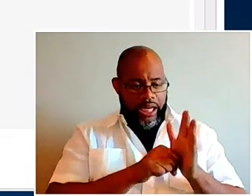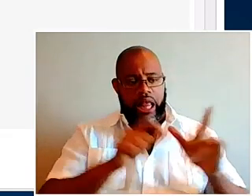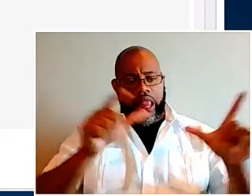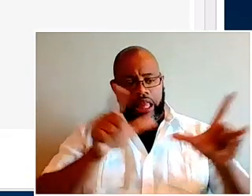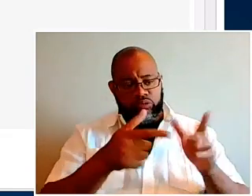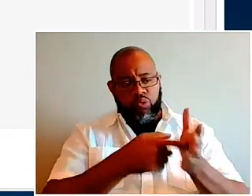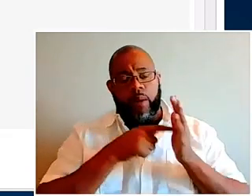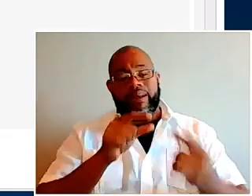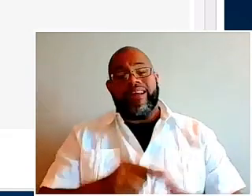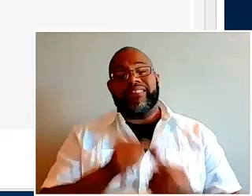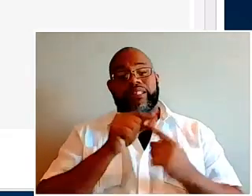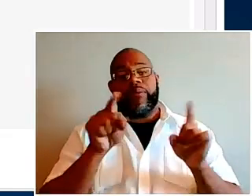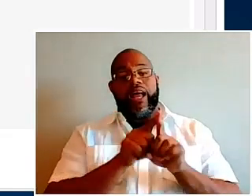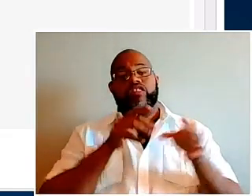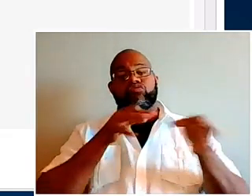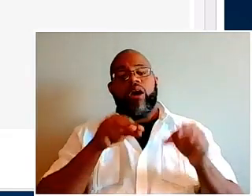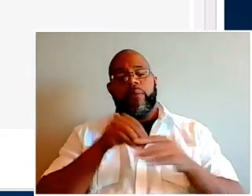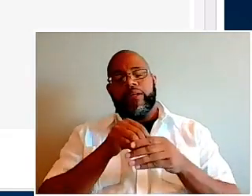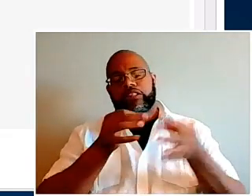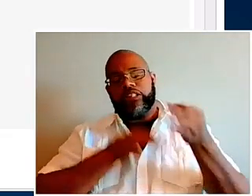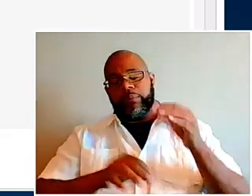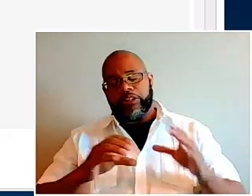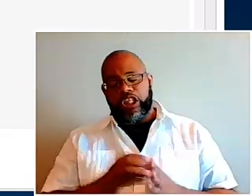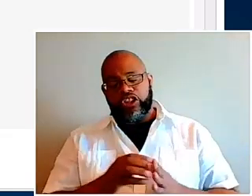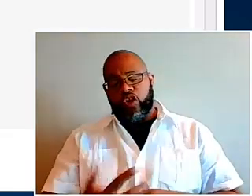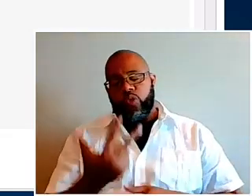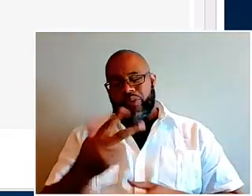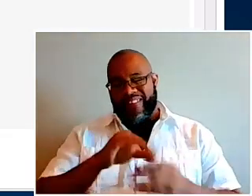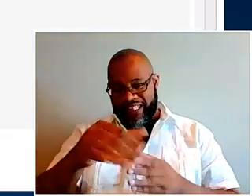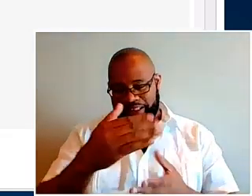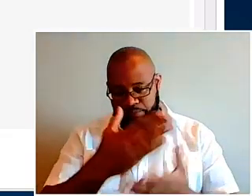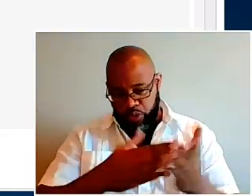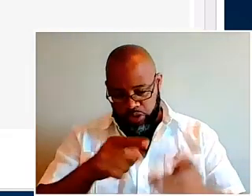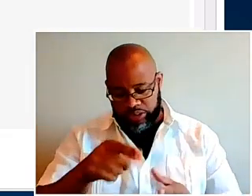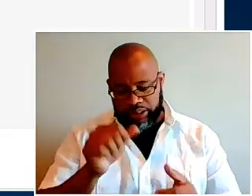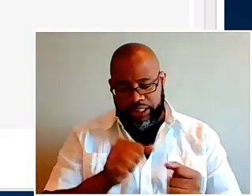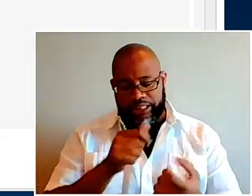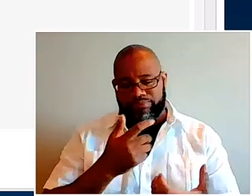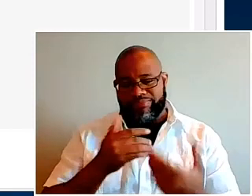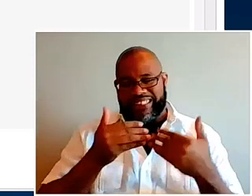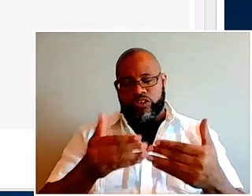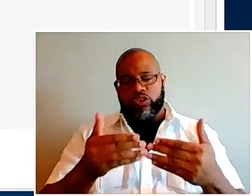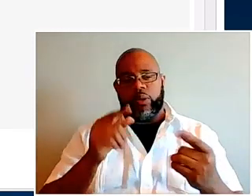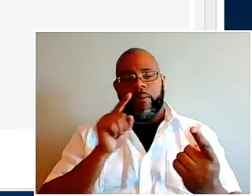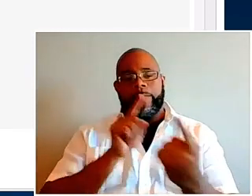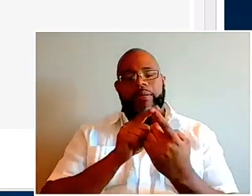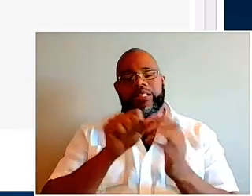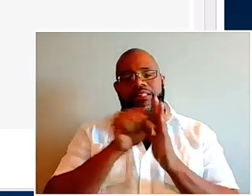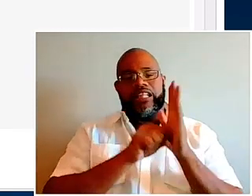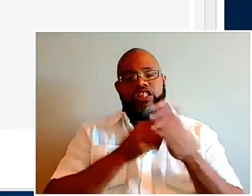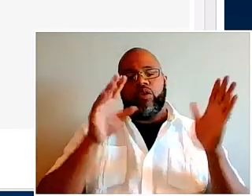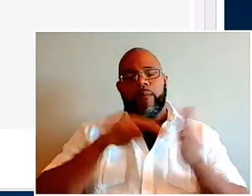described in subsection three of this section, and continues to meet a state's general purpose or educational specific